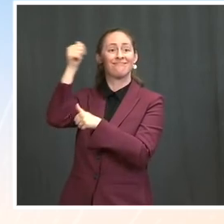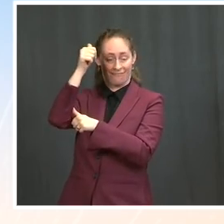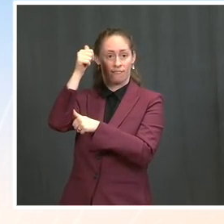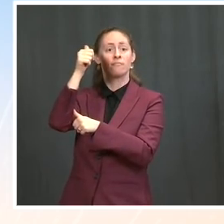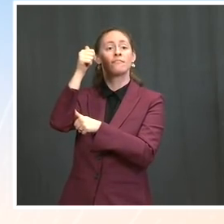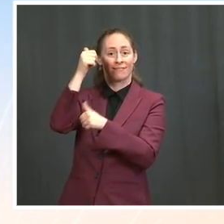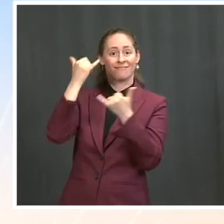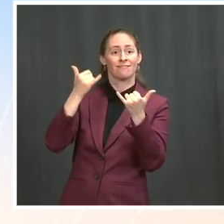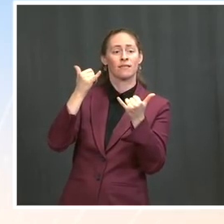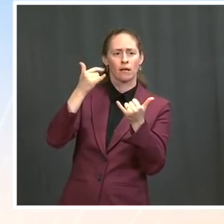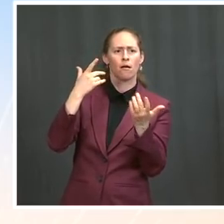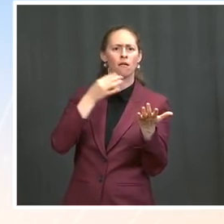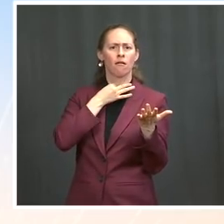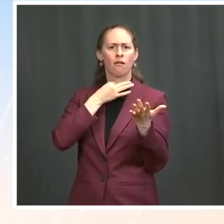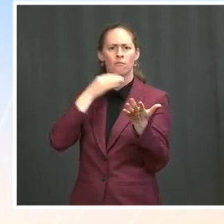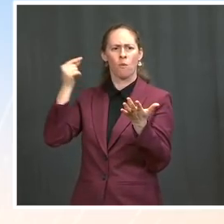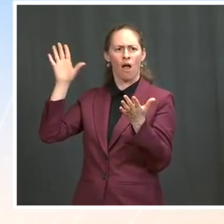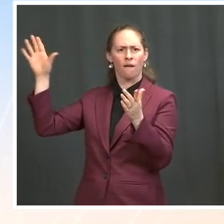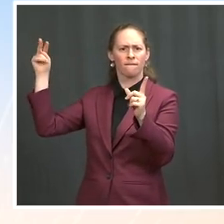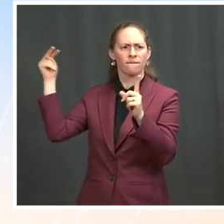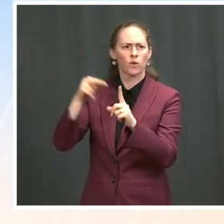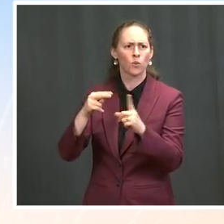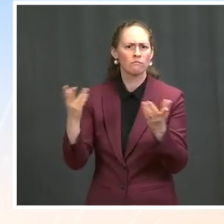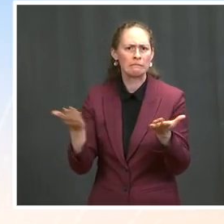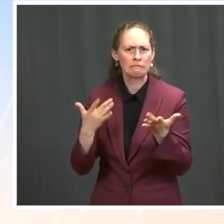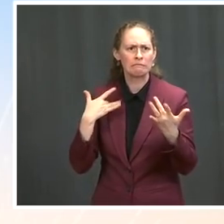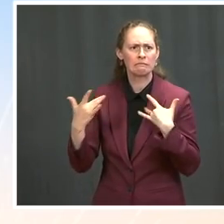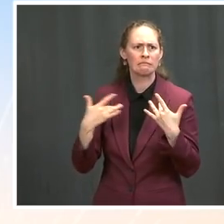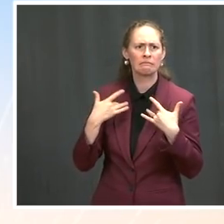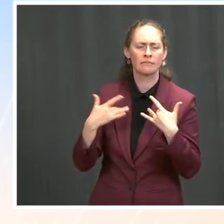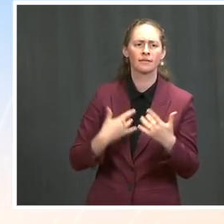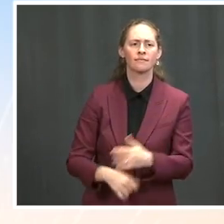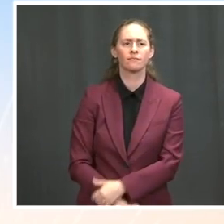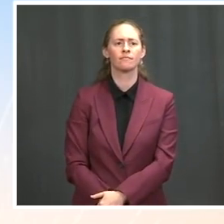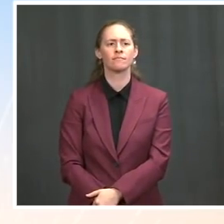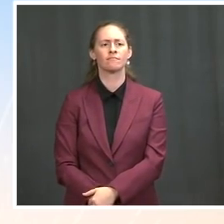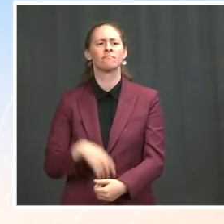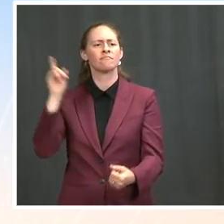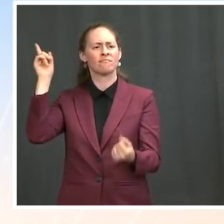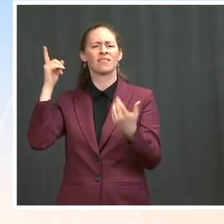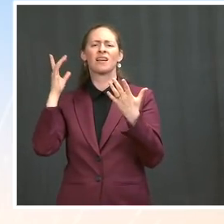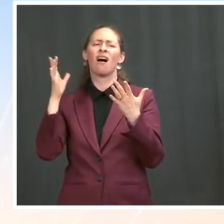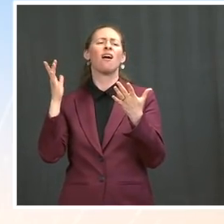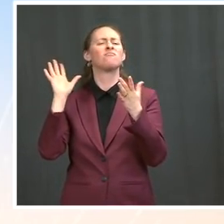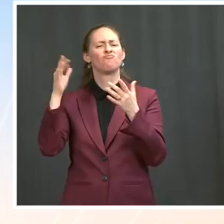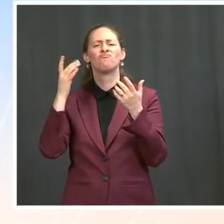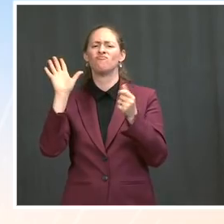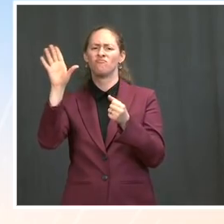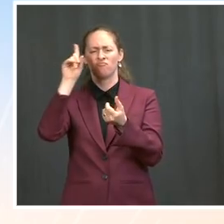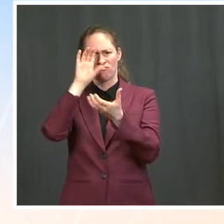Ms. Psaki: Well, Joe Biden is a strong man of faith. And as he noted just a couple of days ago, it's personal.